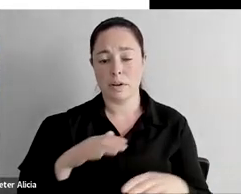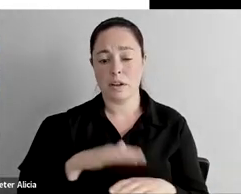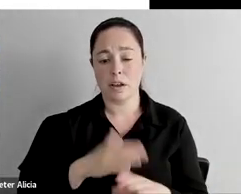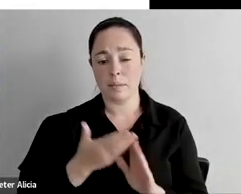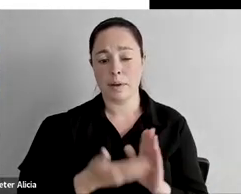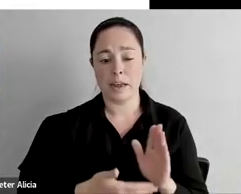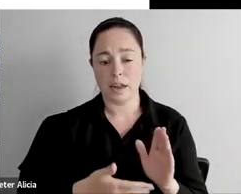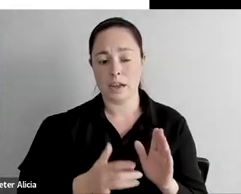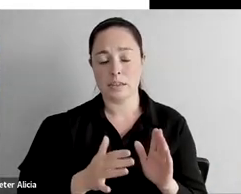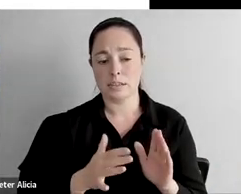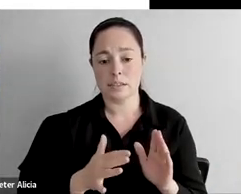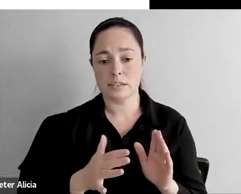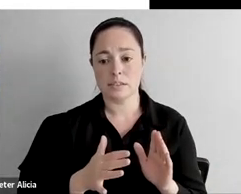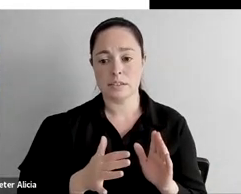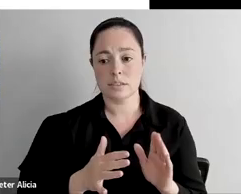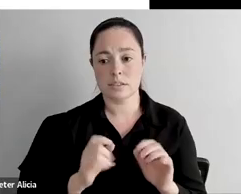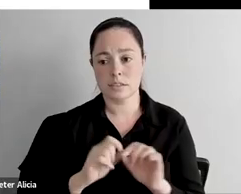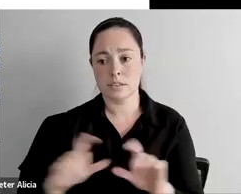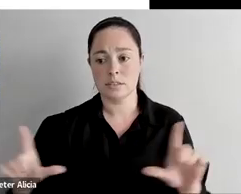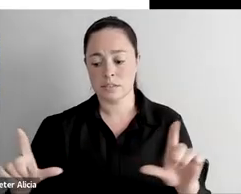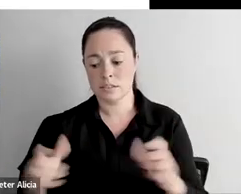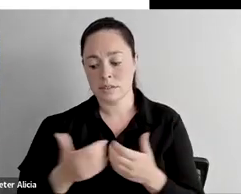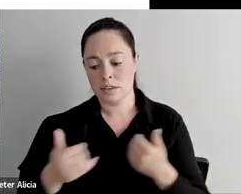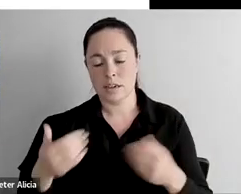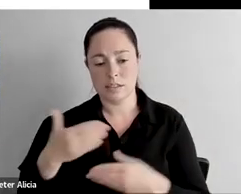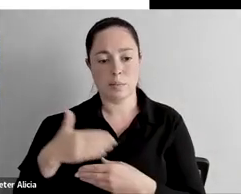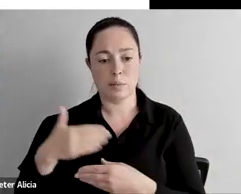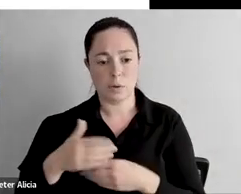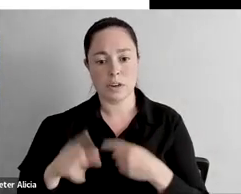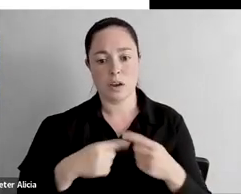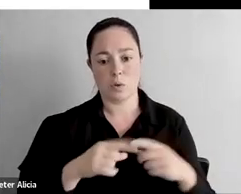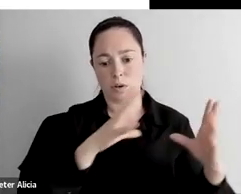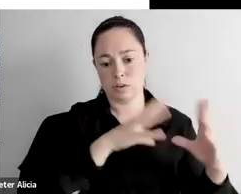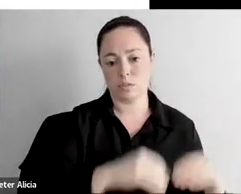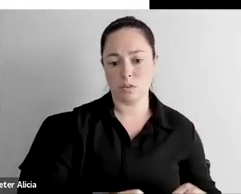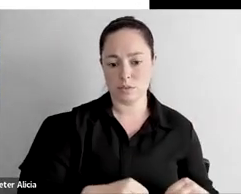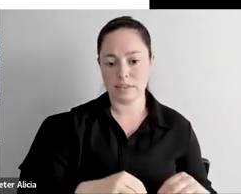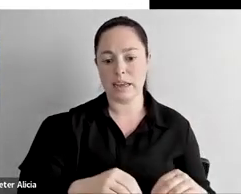browser window when you close the Zoom webinar.